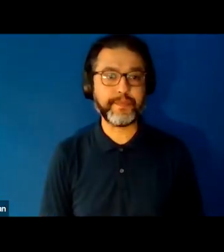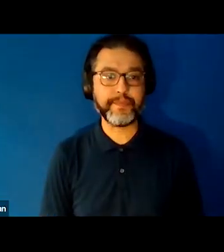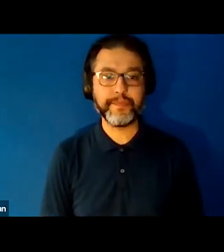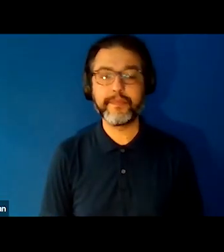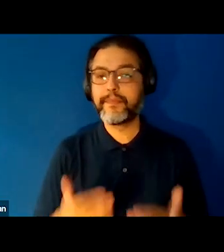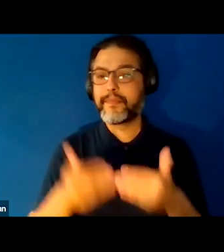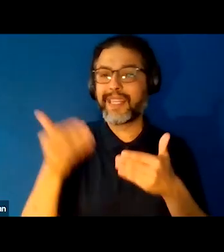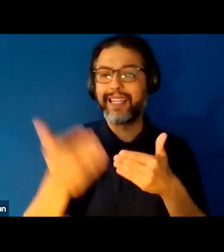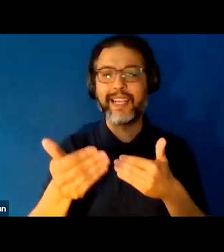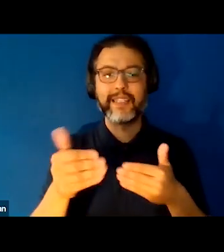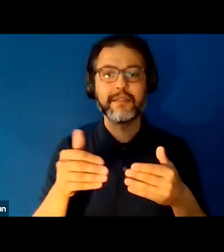Next slide.